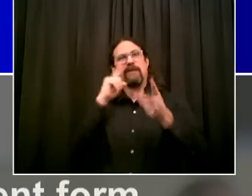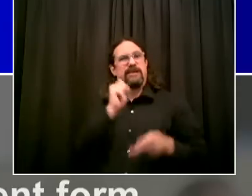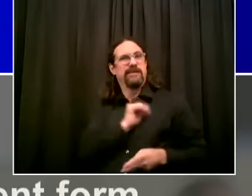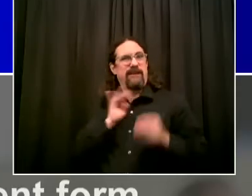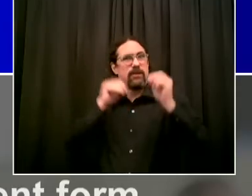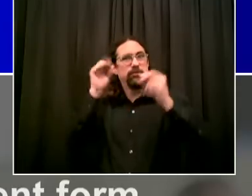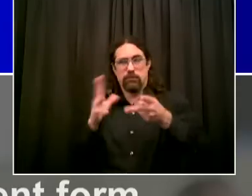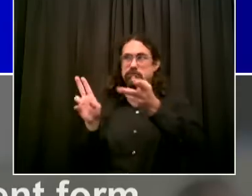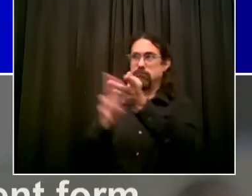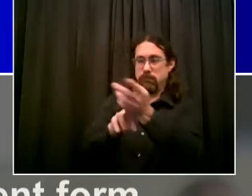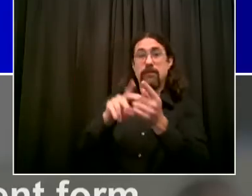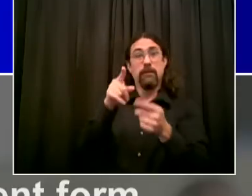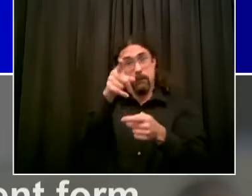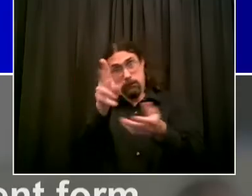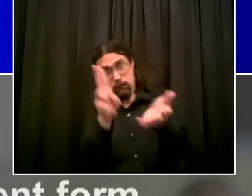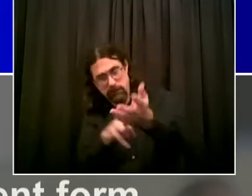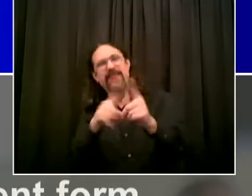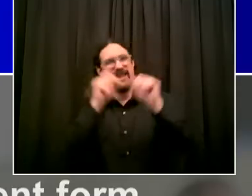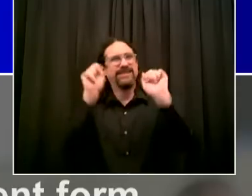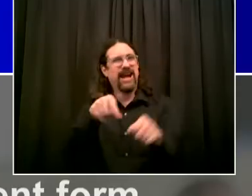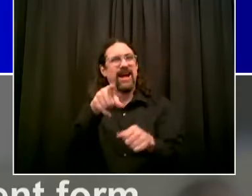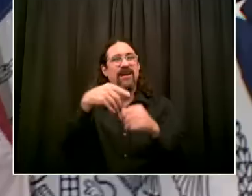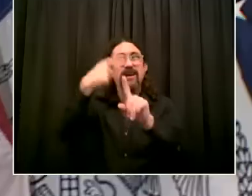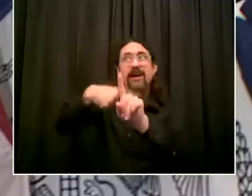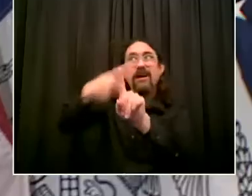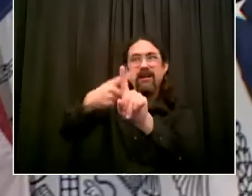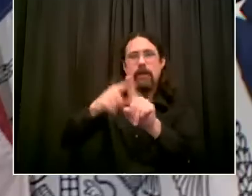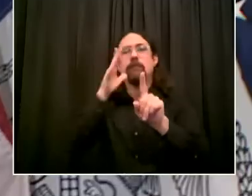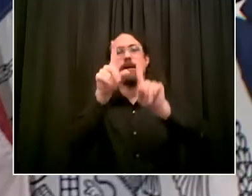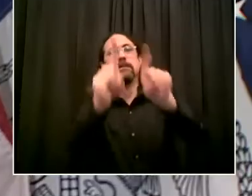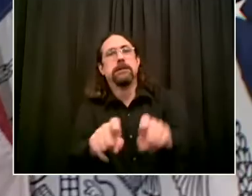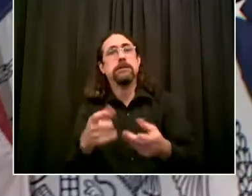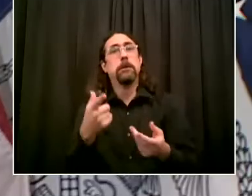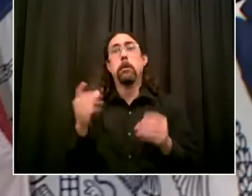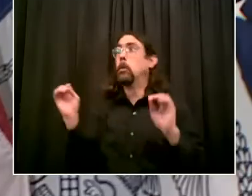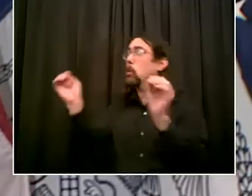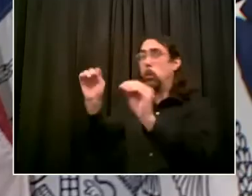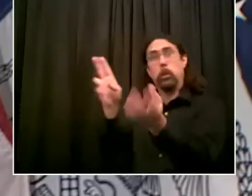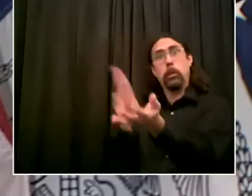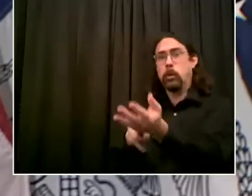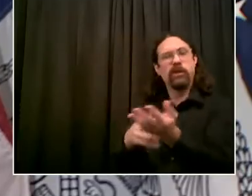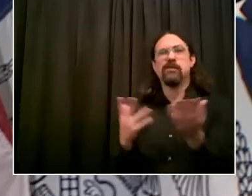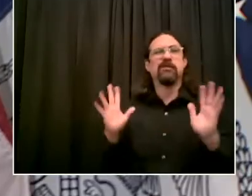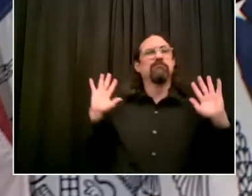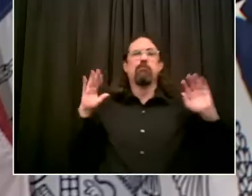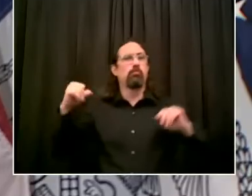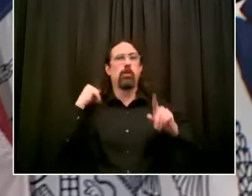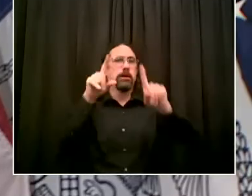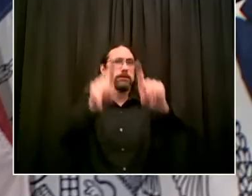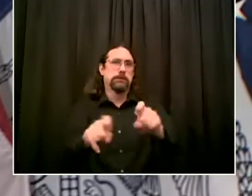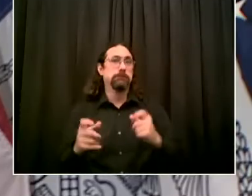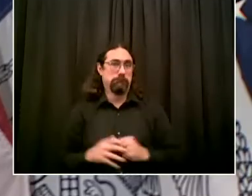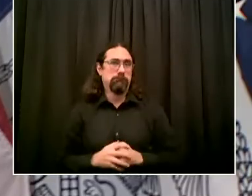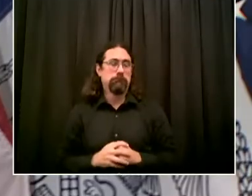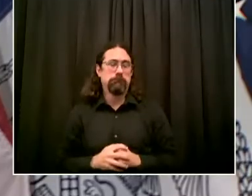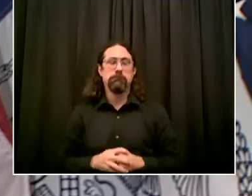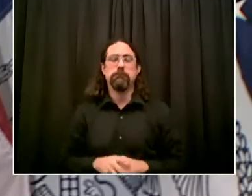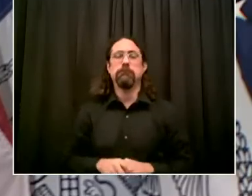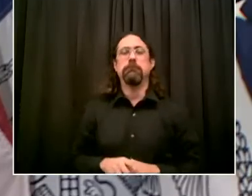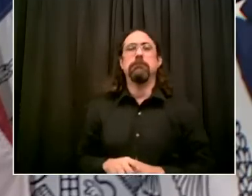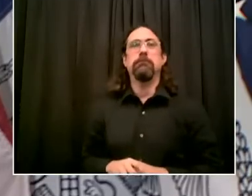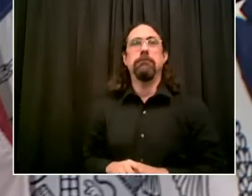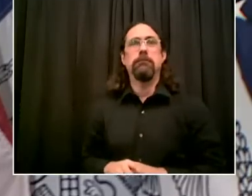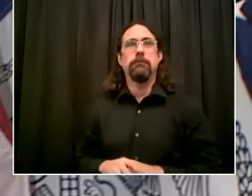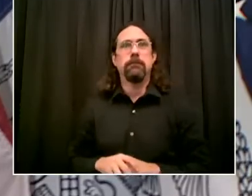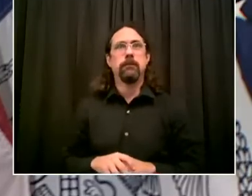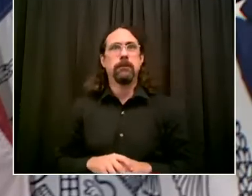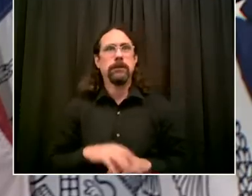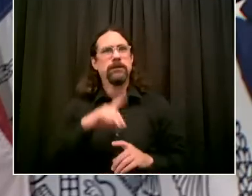THE WEBSITE SO,